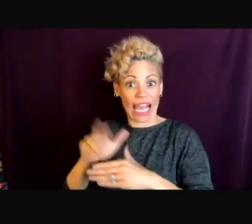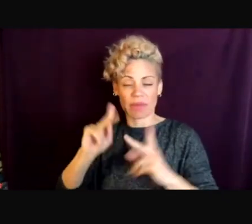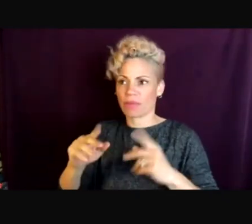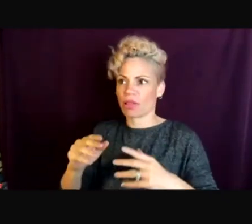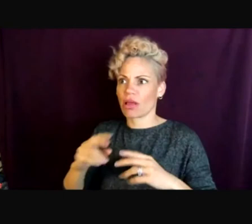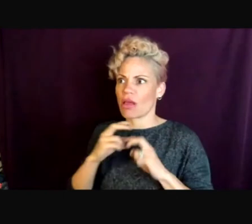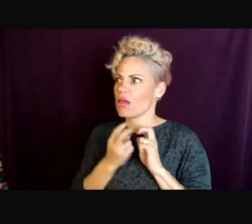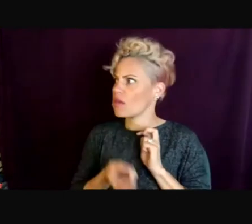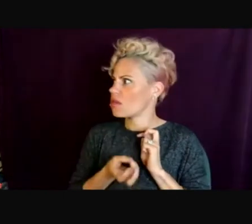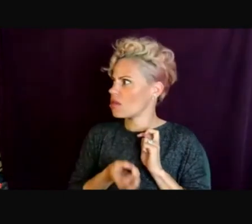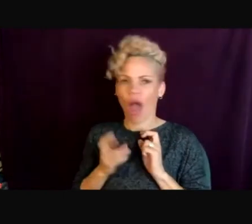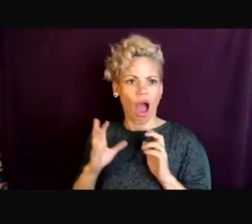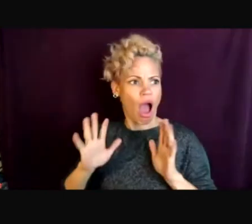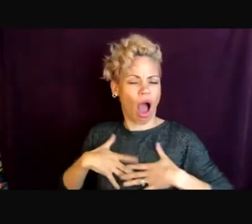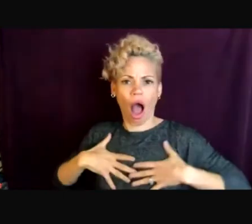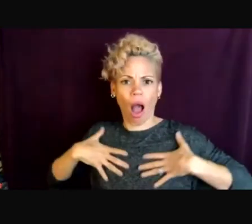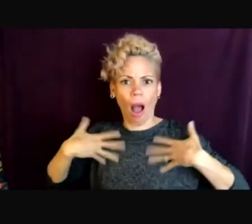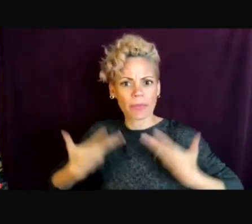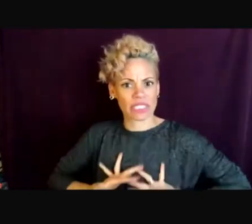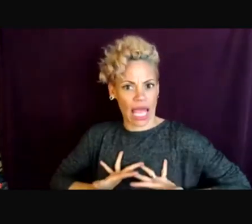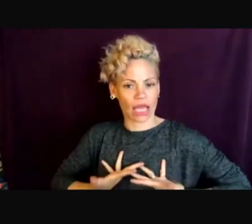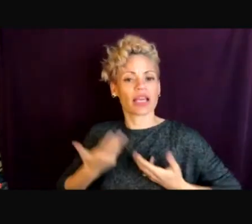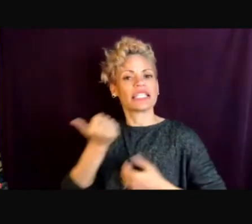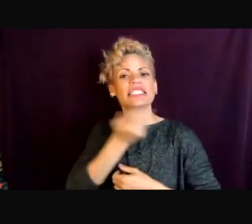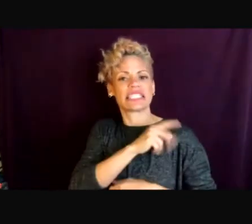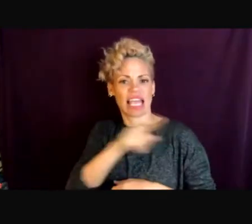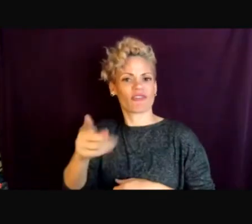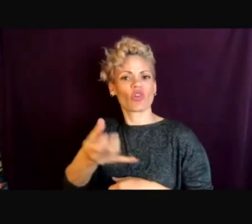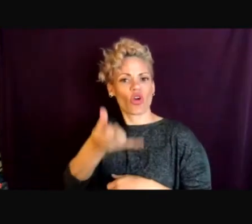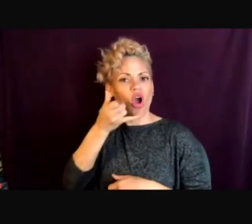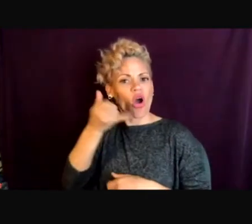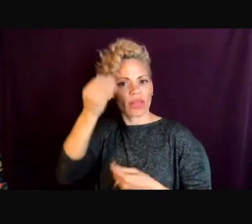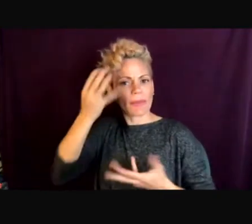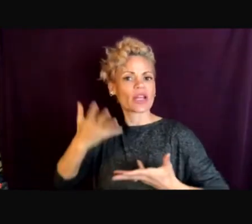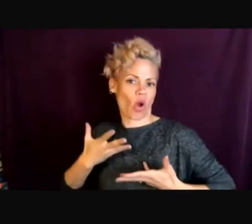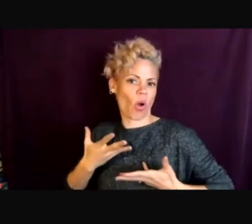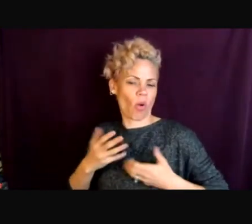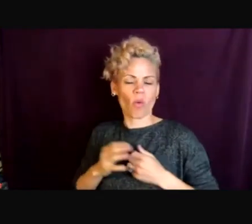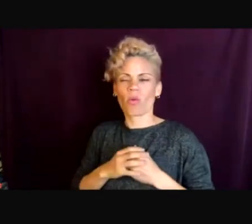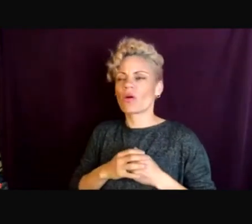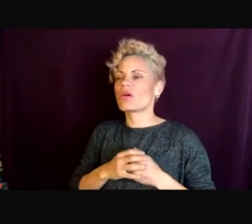Several of them called me to say they were. The next day I got a call from the reporters saying,